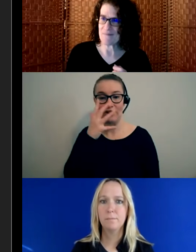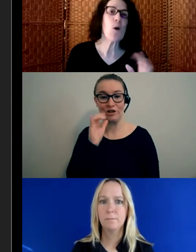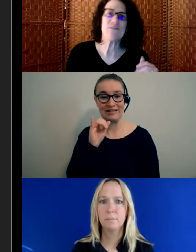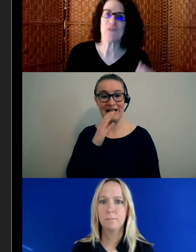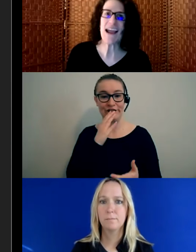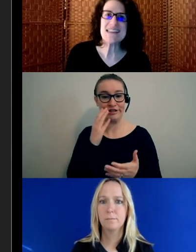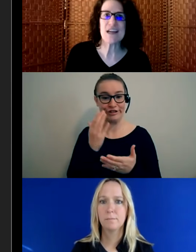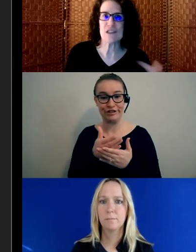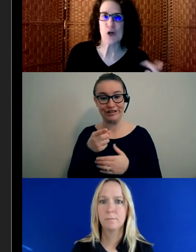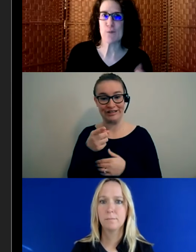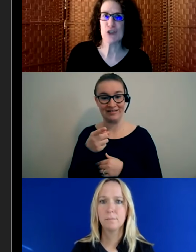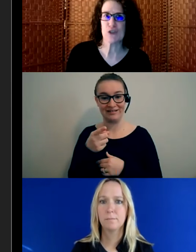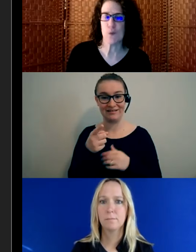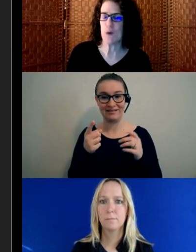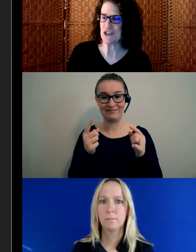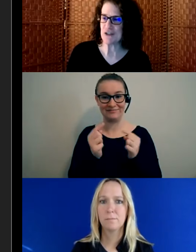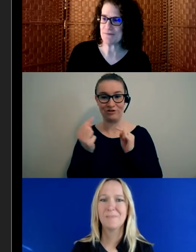I'm waiting for the ASL interpreters to switch.